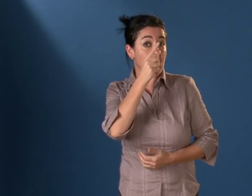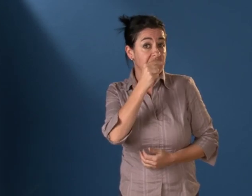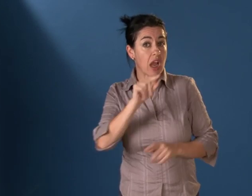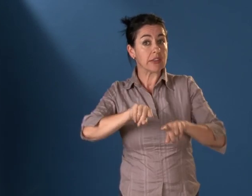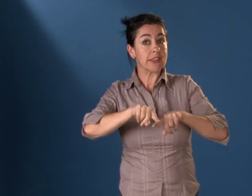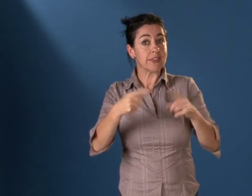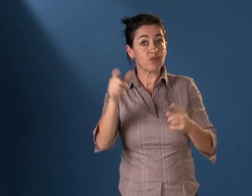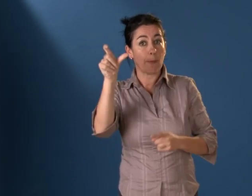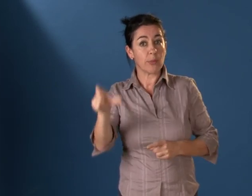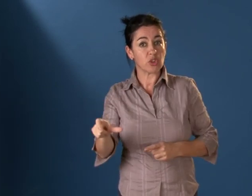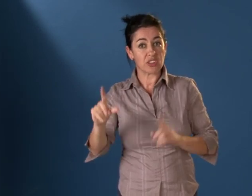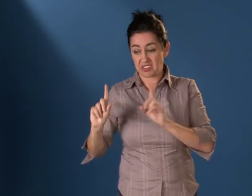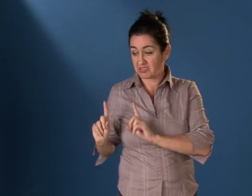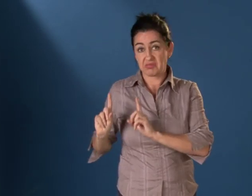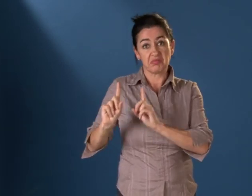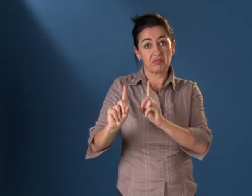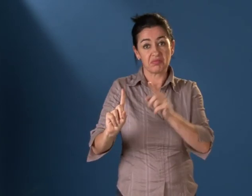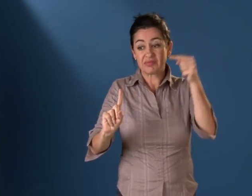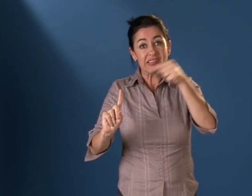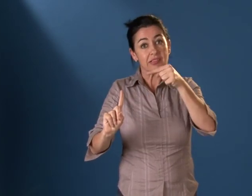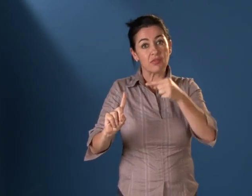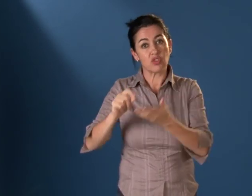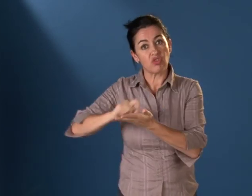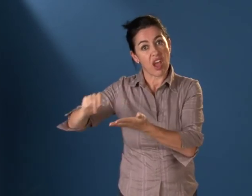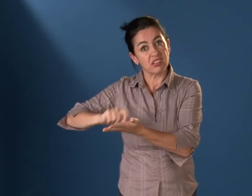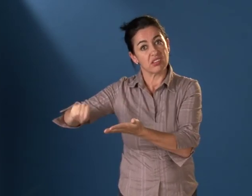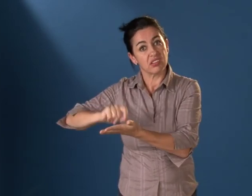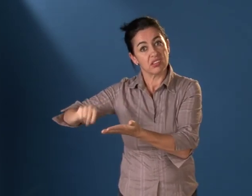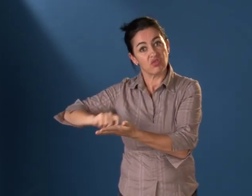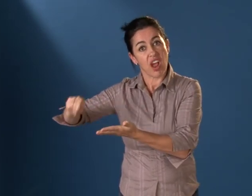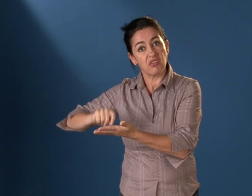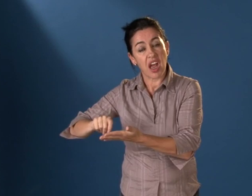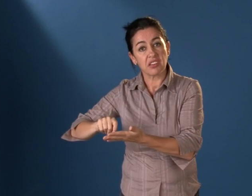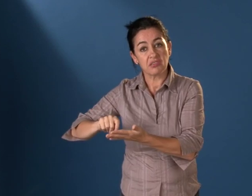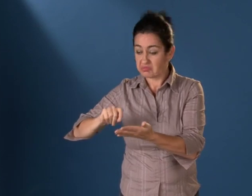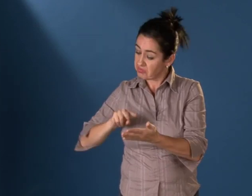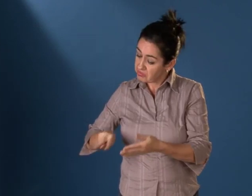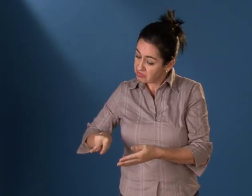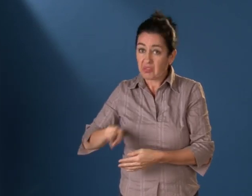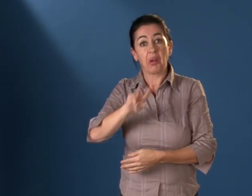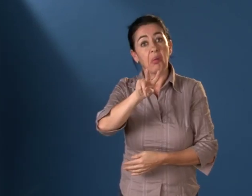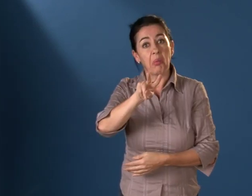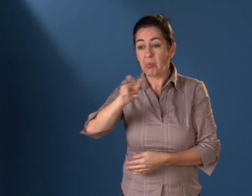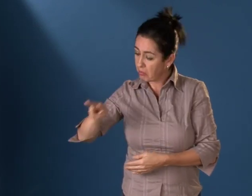you with communication to attend the appointment with you. For example, you could use a note-taker.